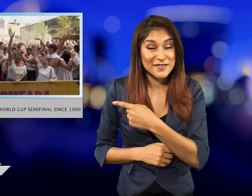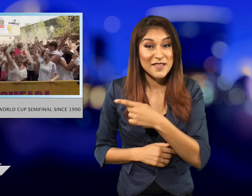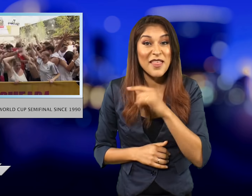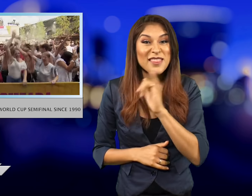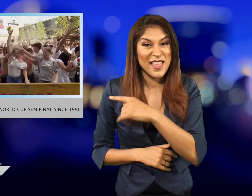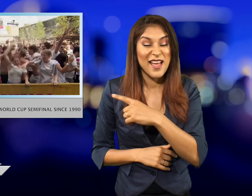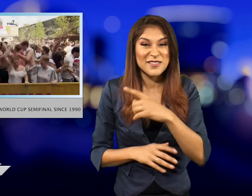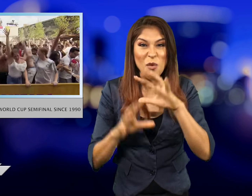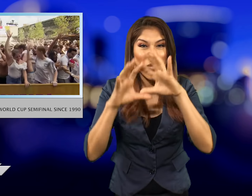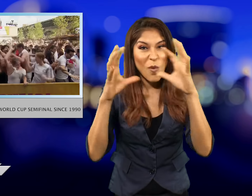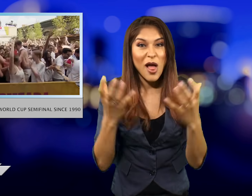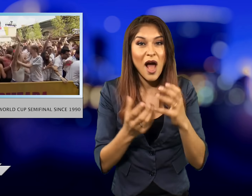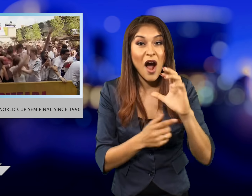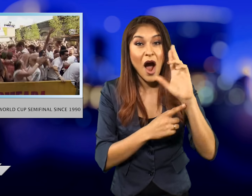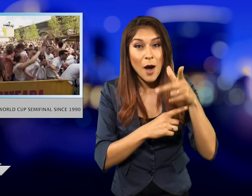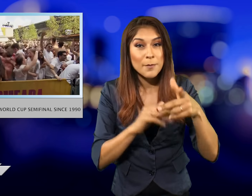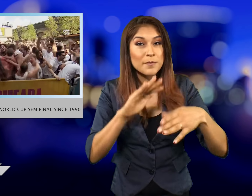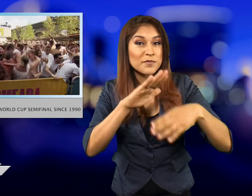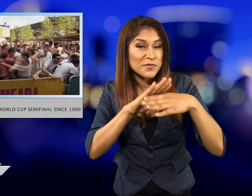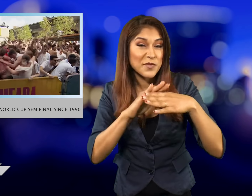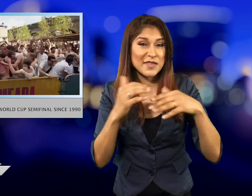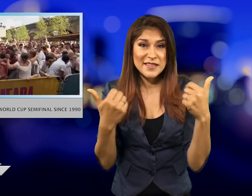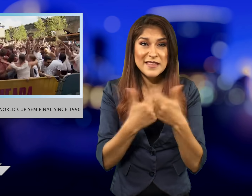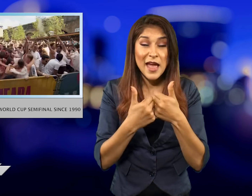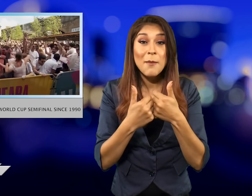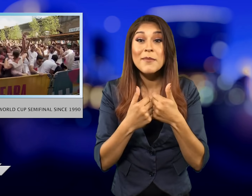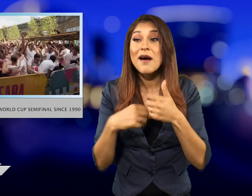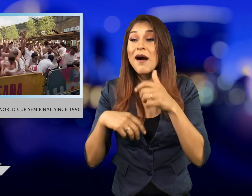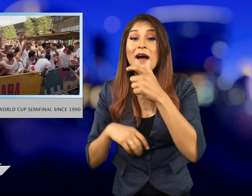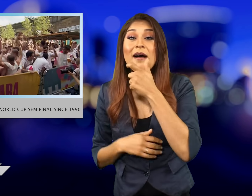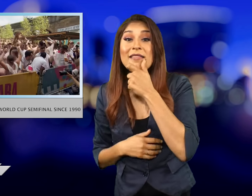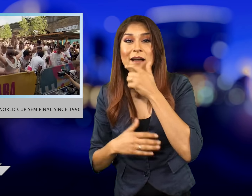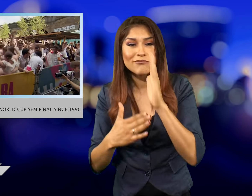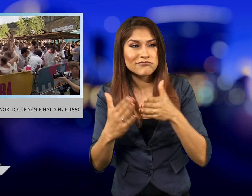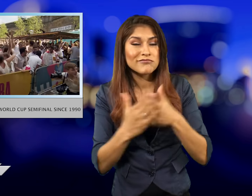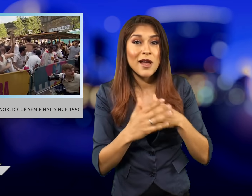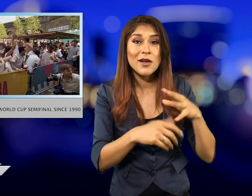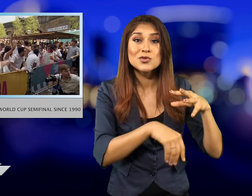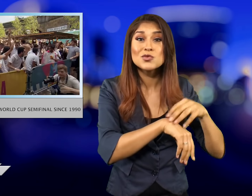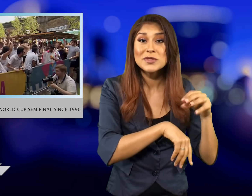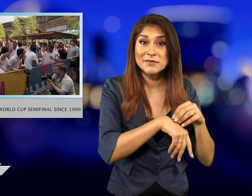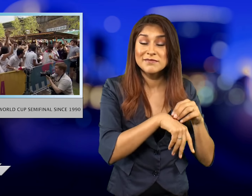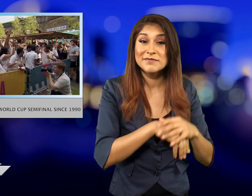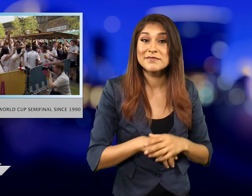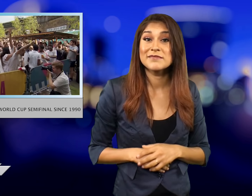That was the reaction from England soccer fans after England beat Sweden 2-0